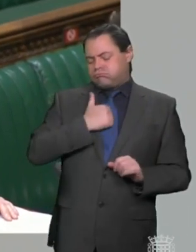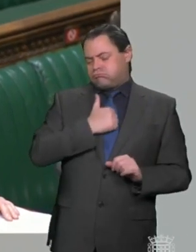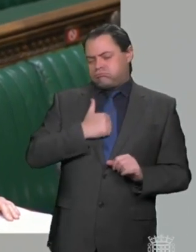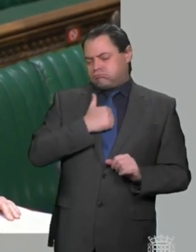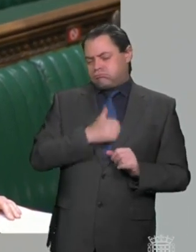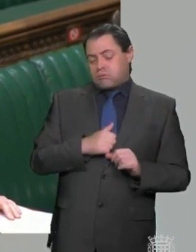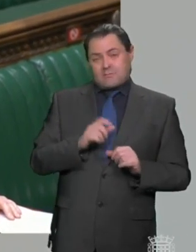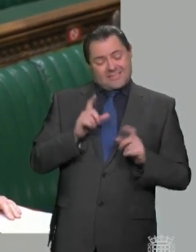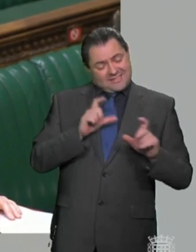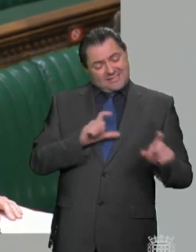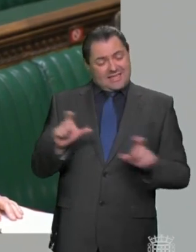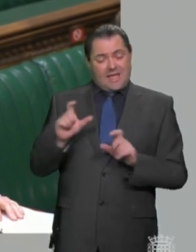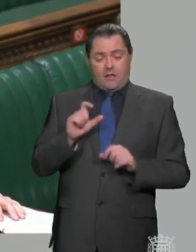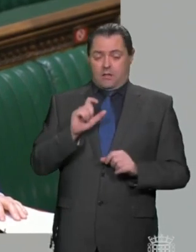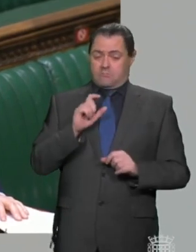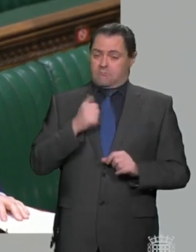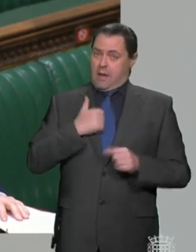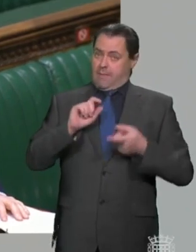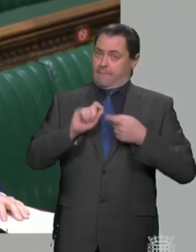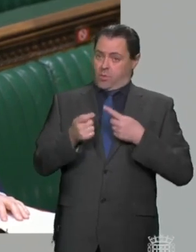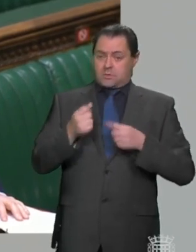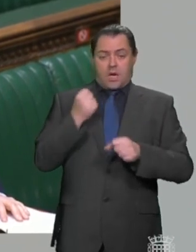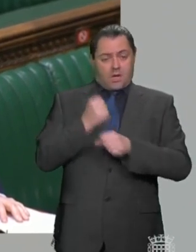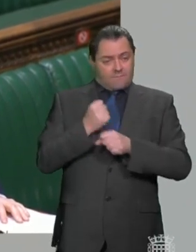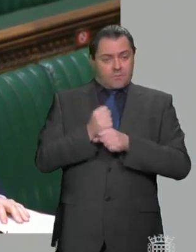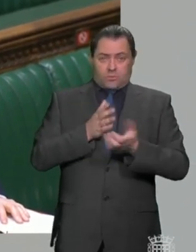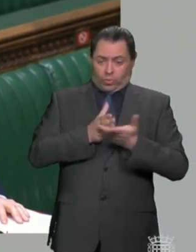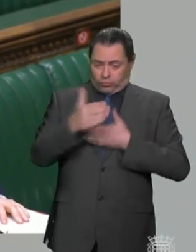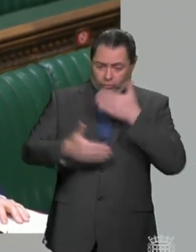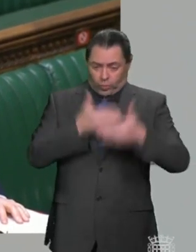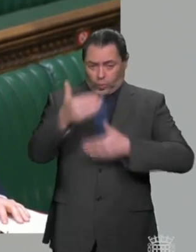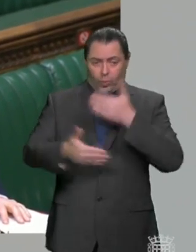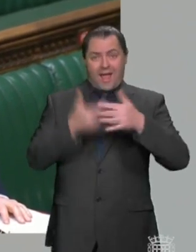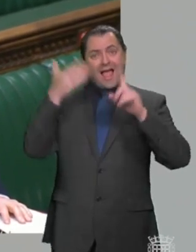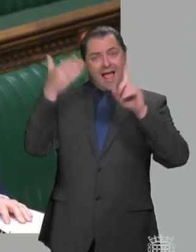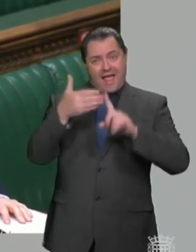maintain my point that the Government acted throughout with the intention to save life and